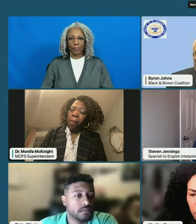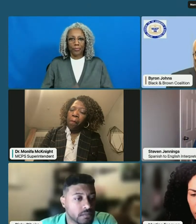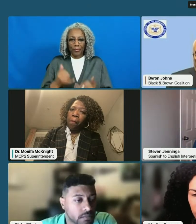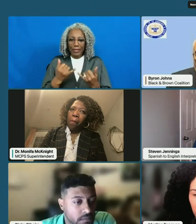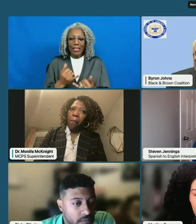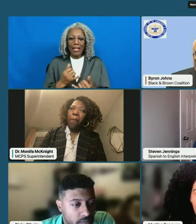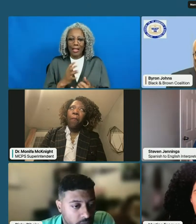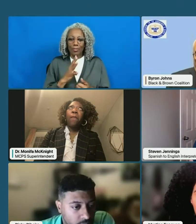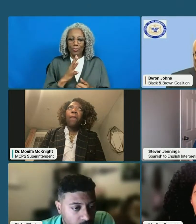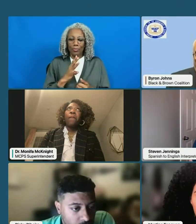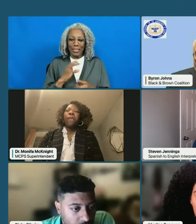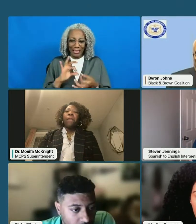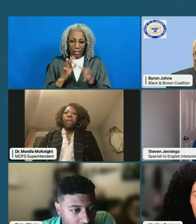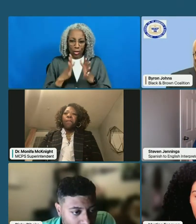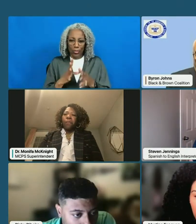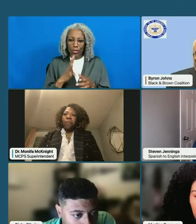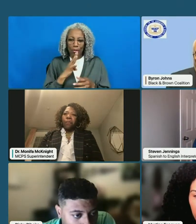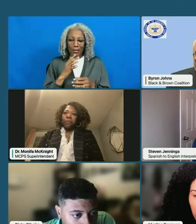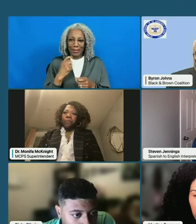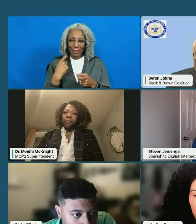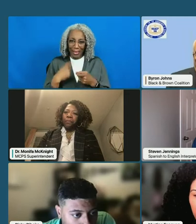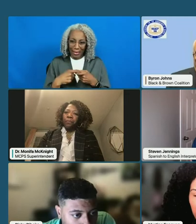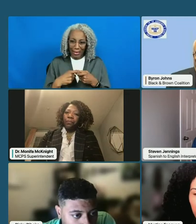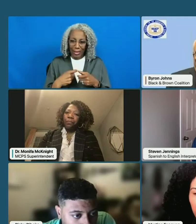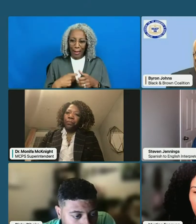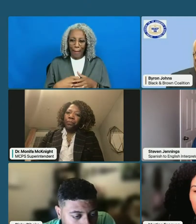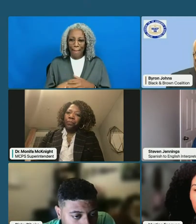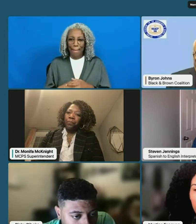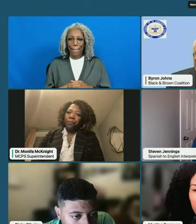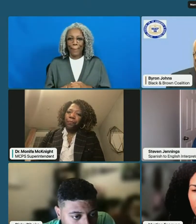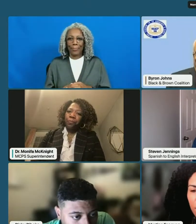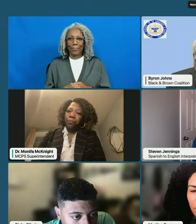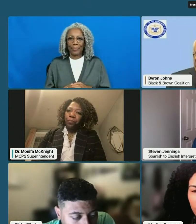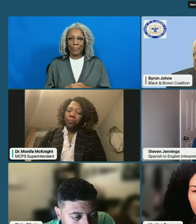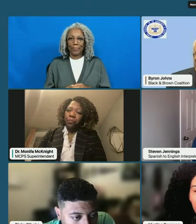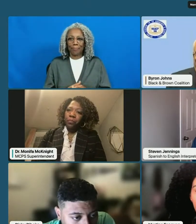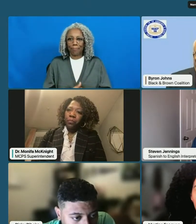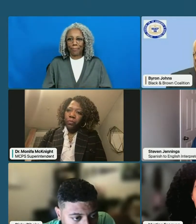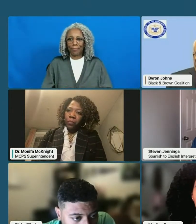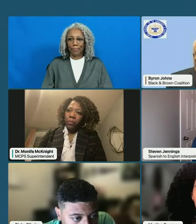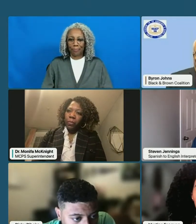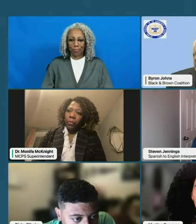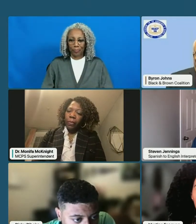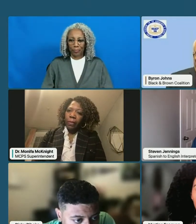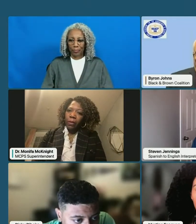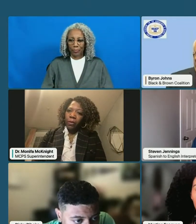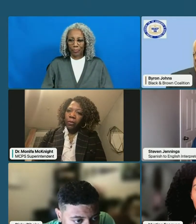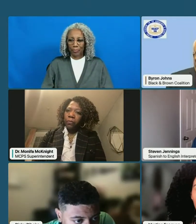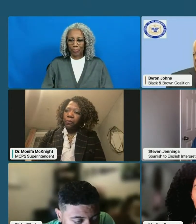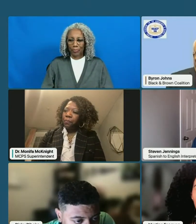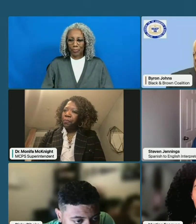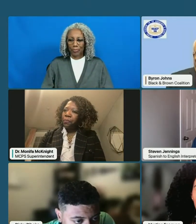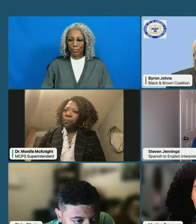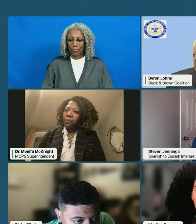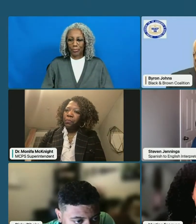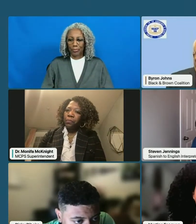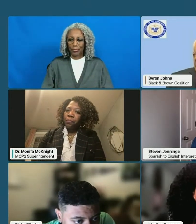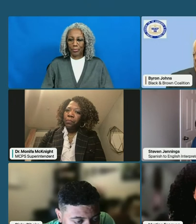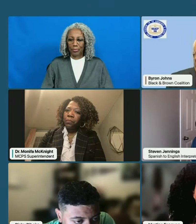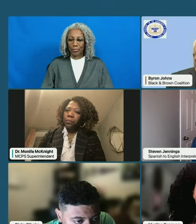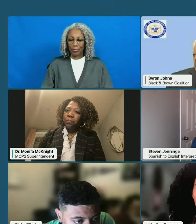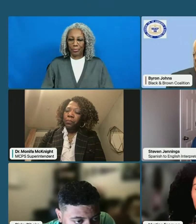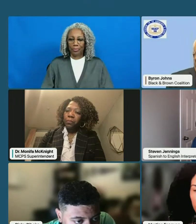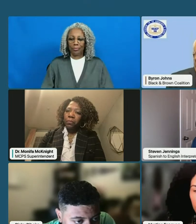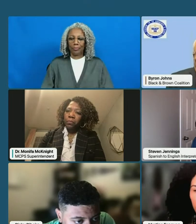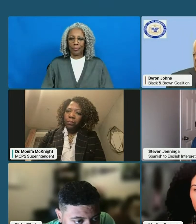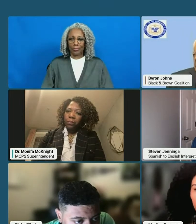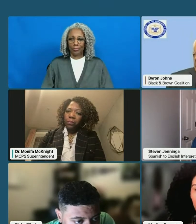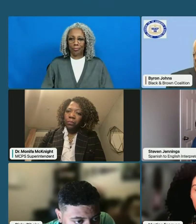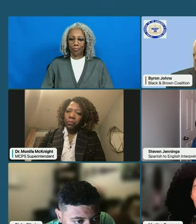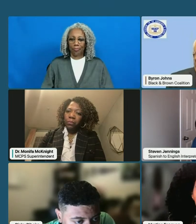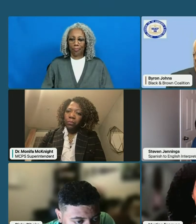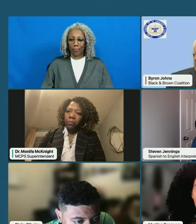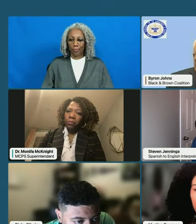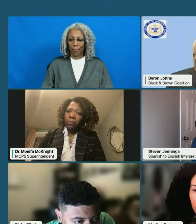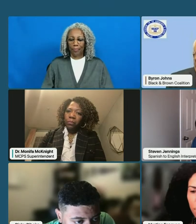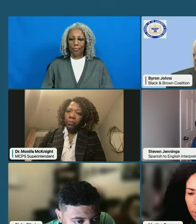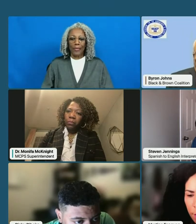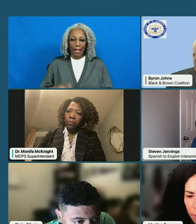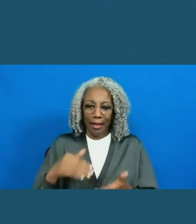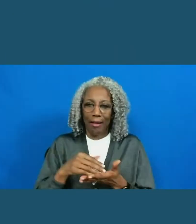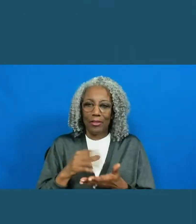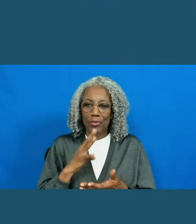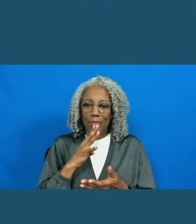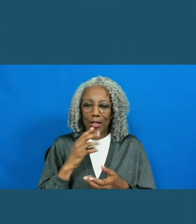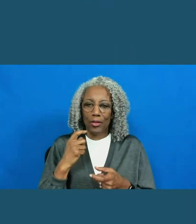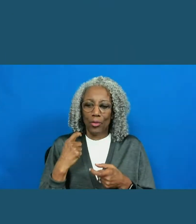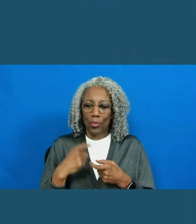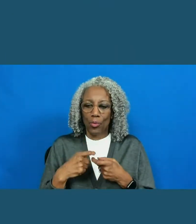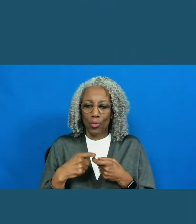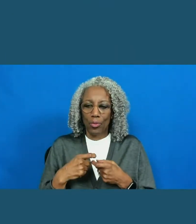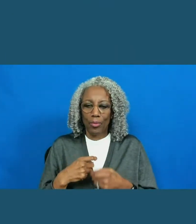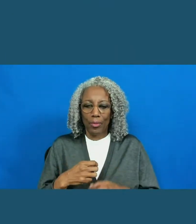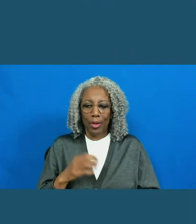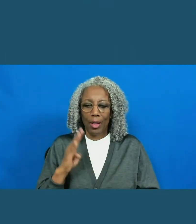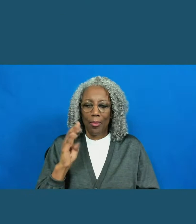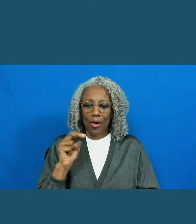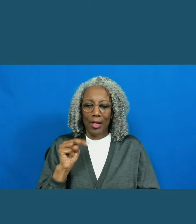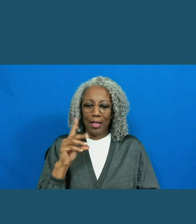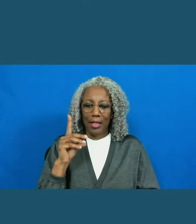telegram for the telephone for